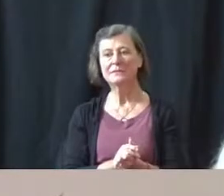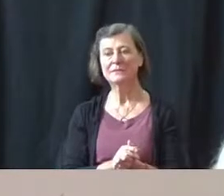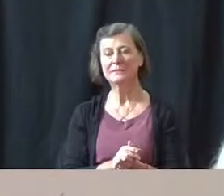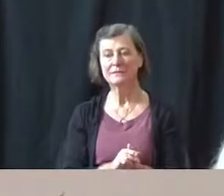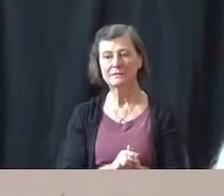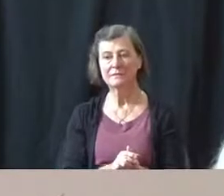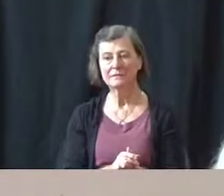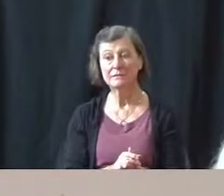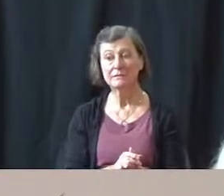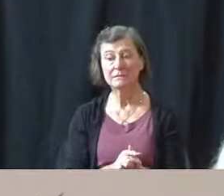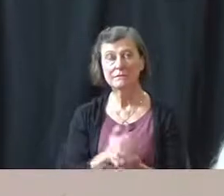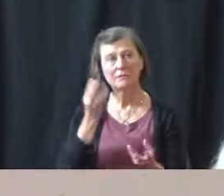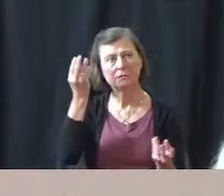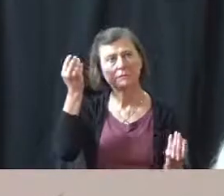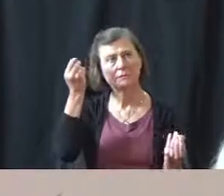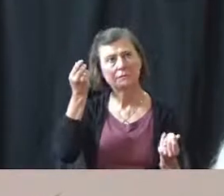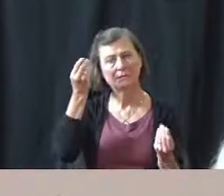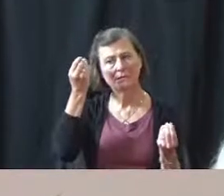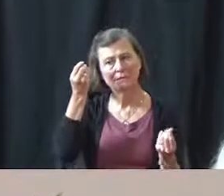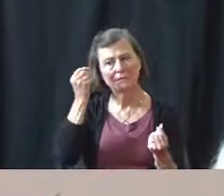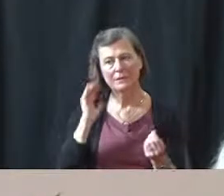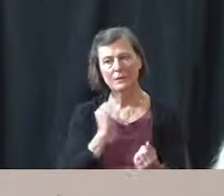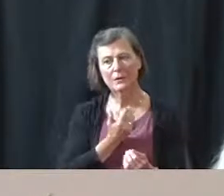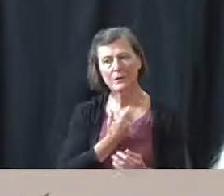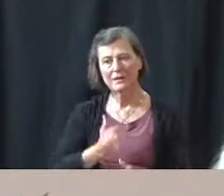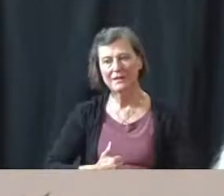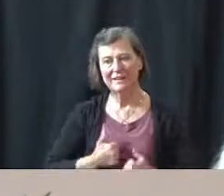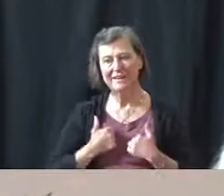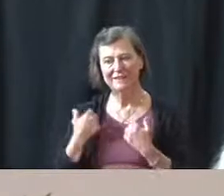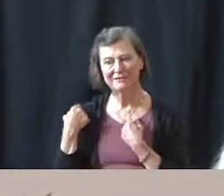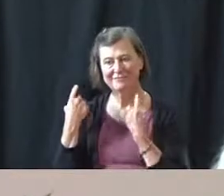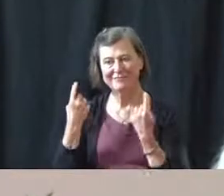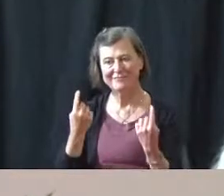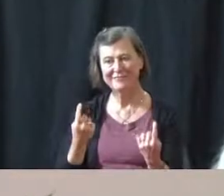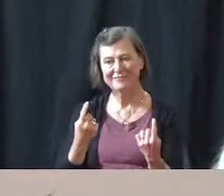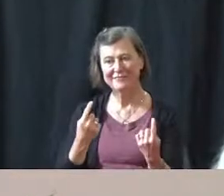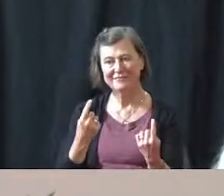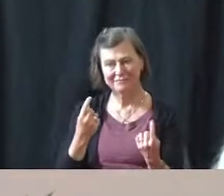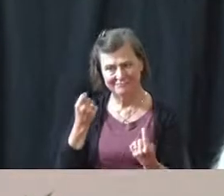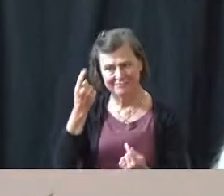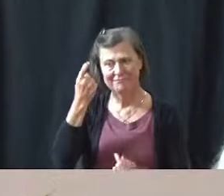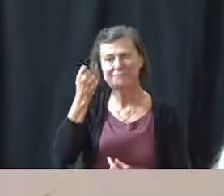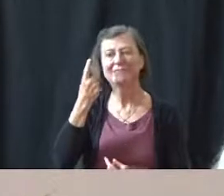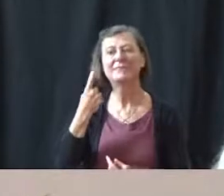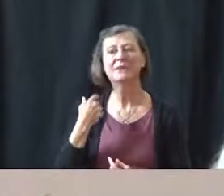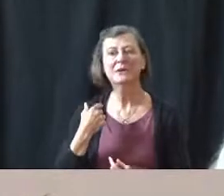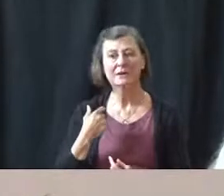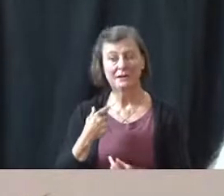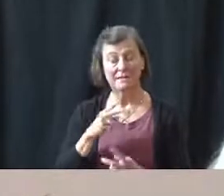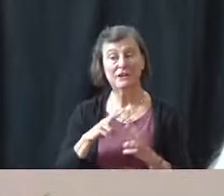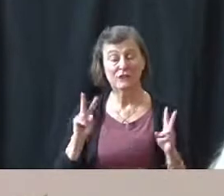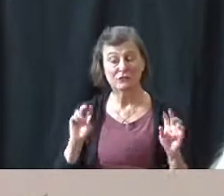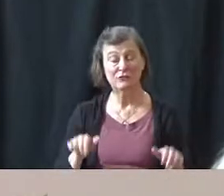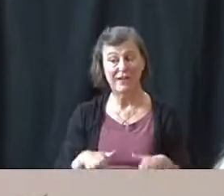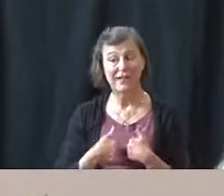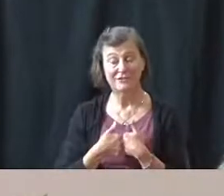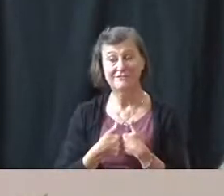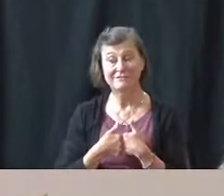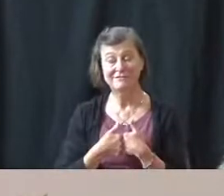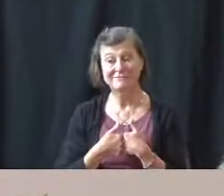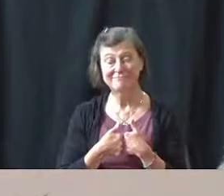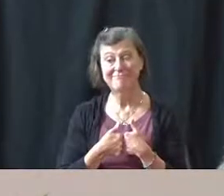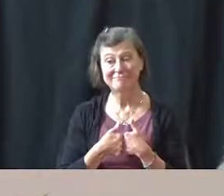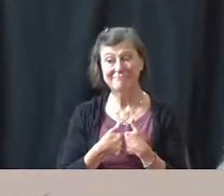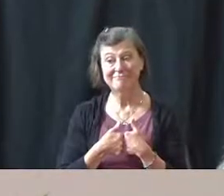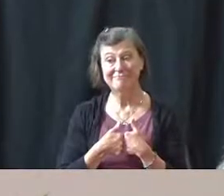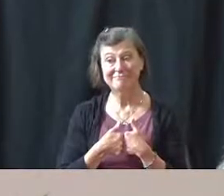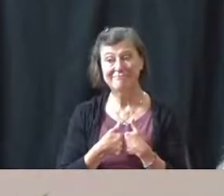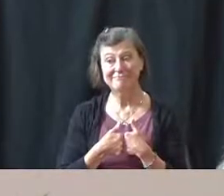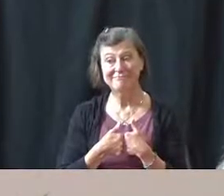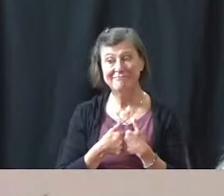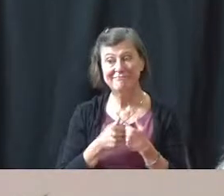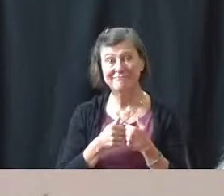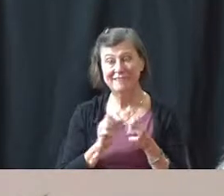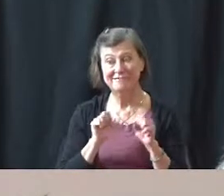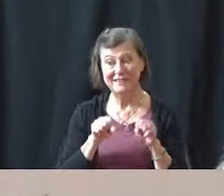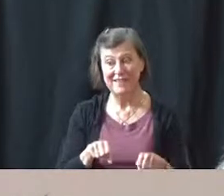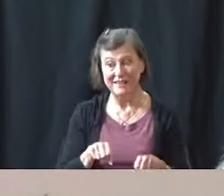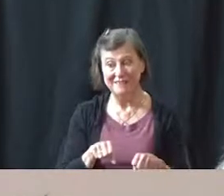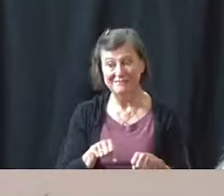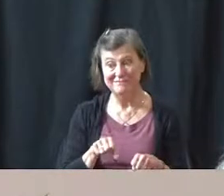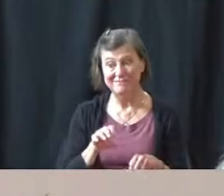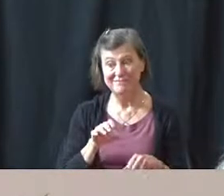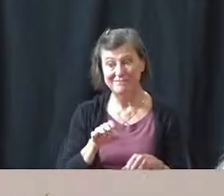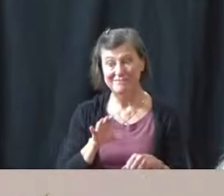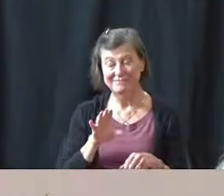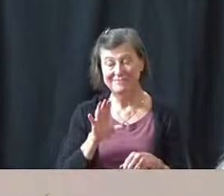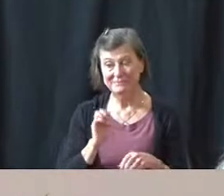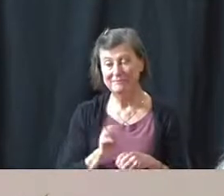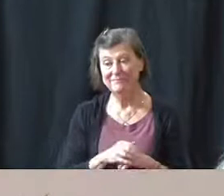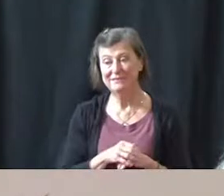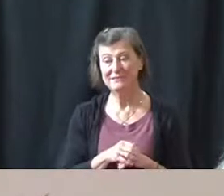As we reflect on our lives, we realize how challenging it sometimes is.